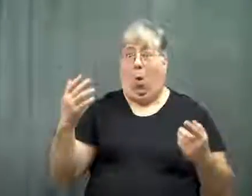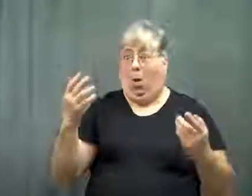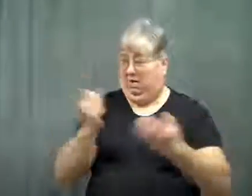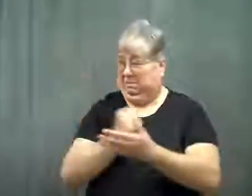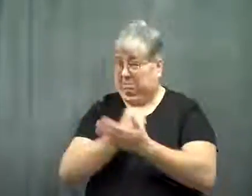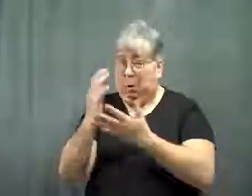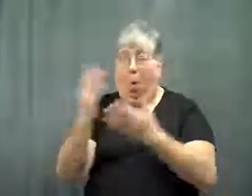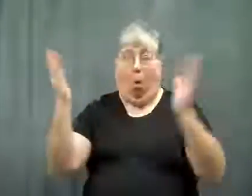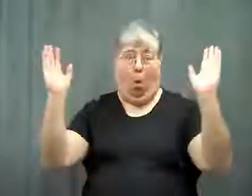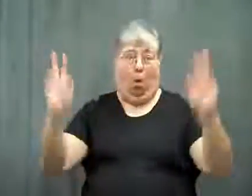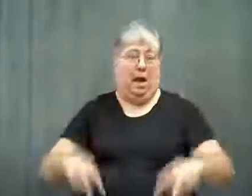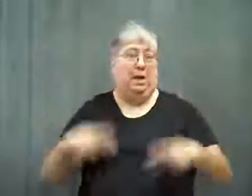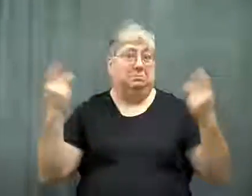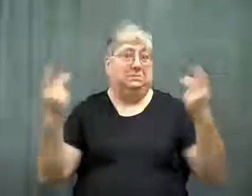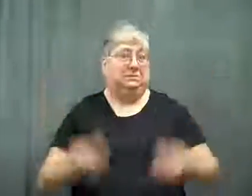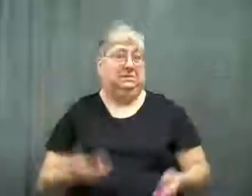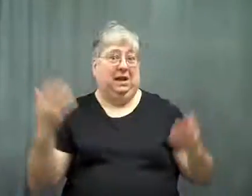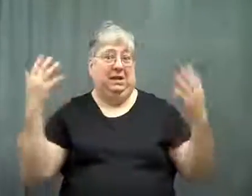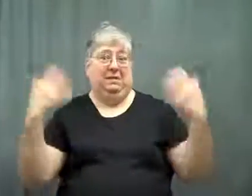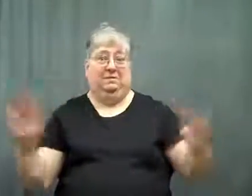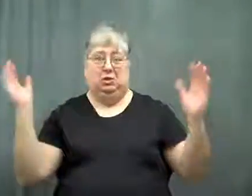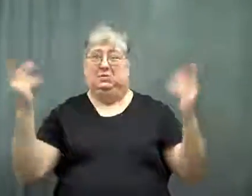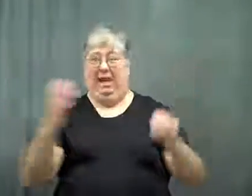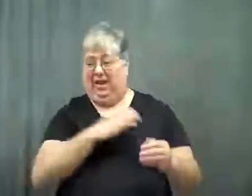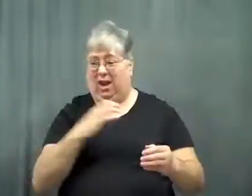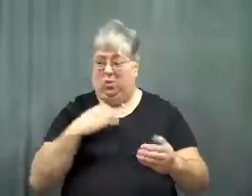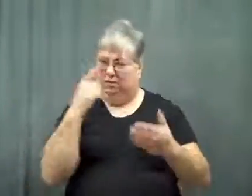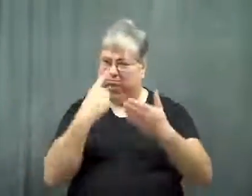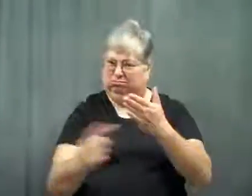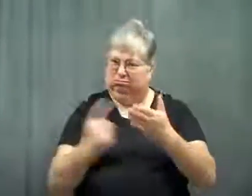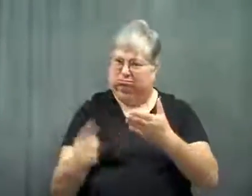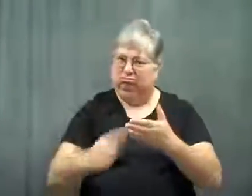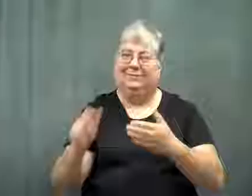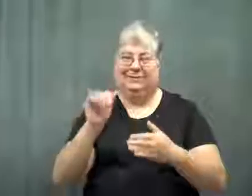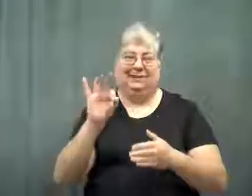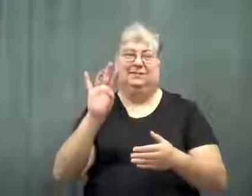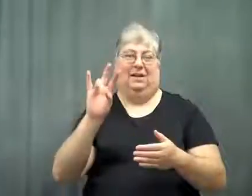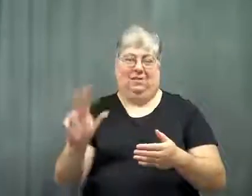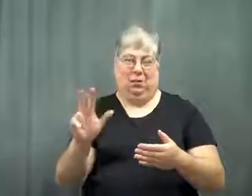When it hit the news, there was an uproar. Congress launched an investigation in 1973.